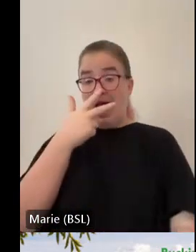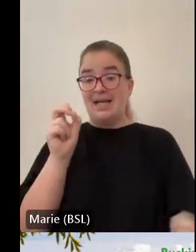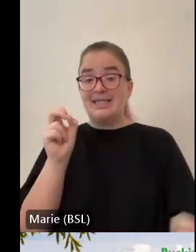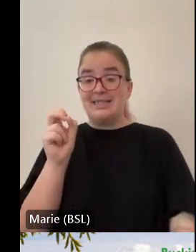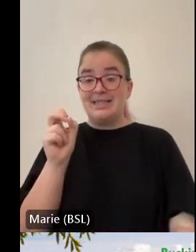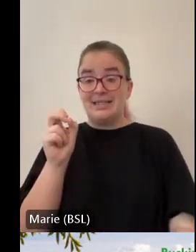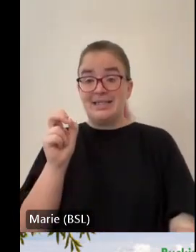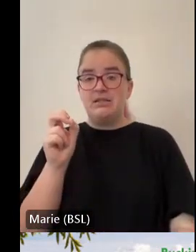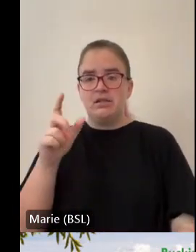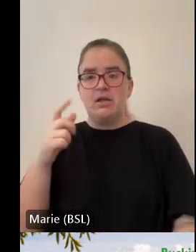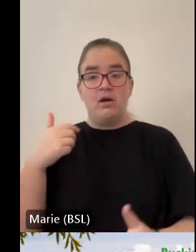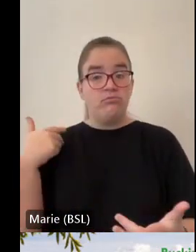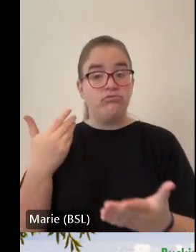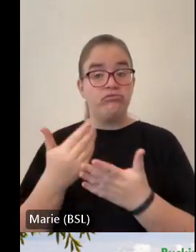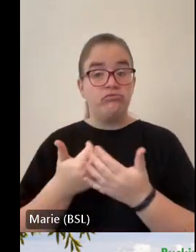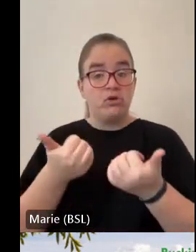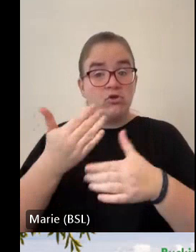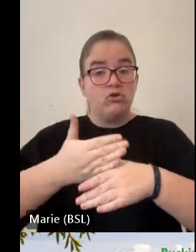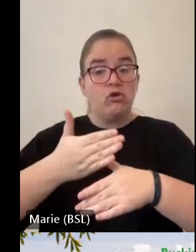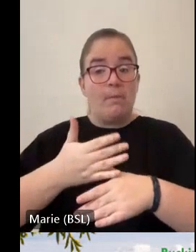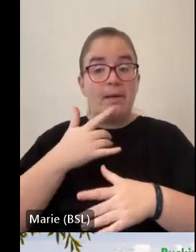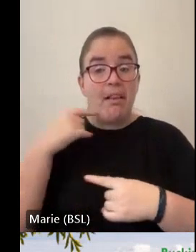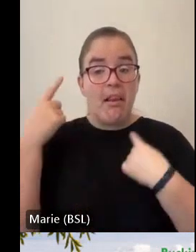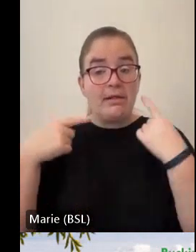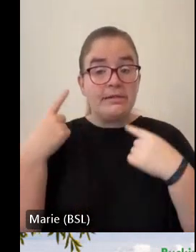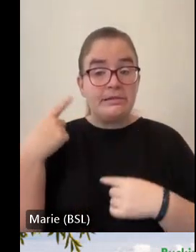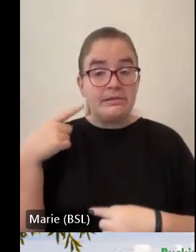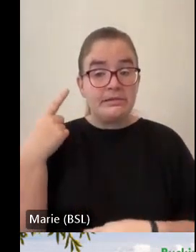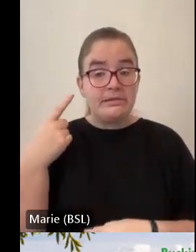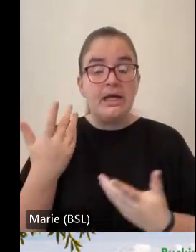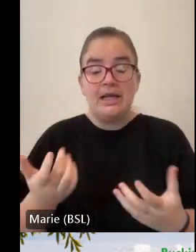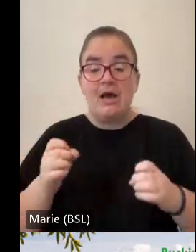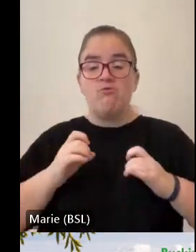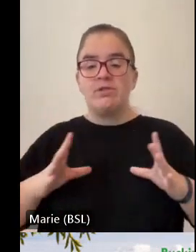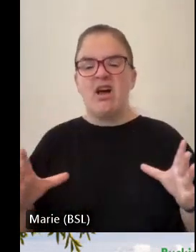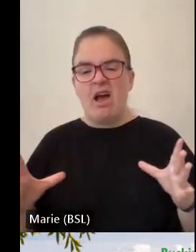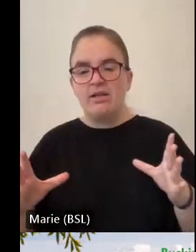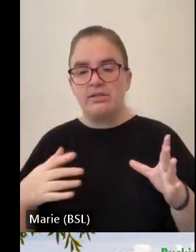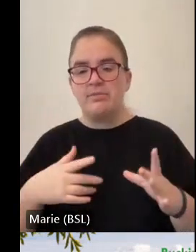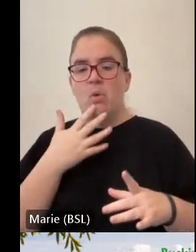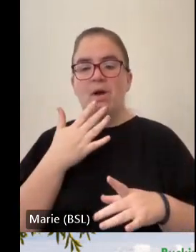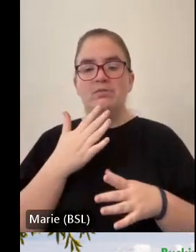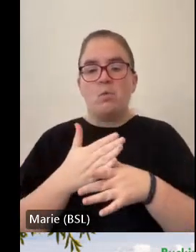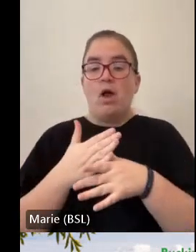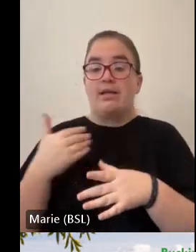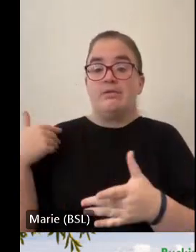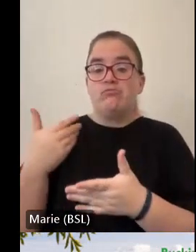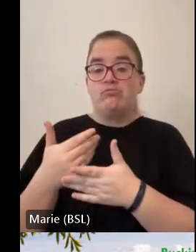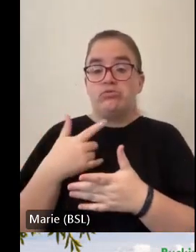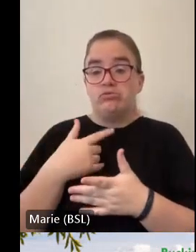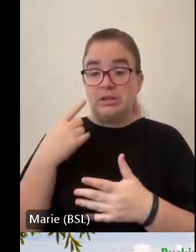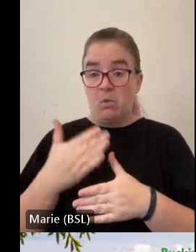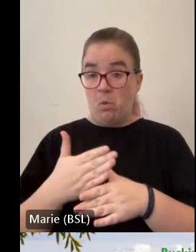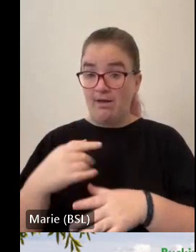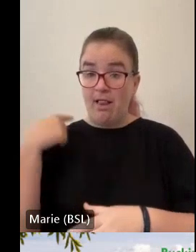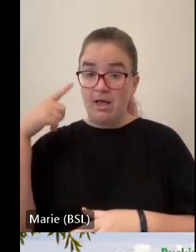good job in London when she worked. She was retired now but and she was very sort of cut off.